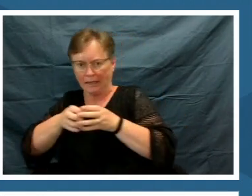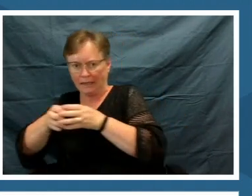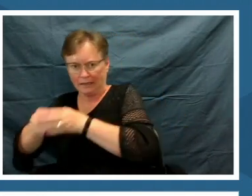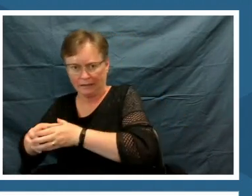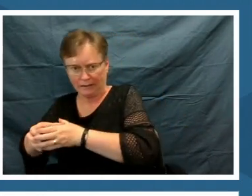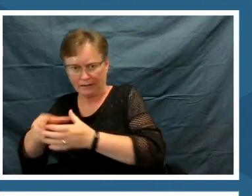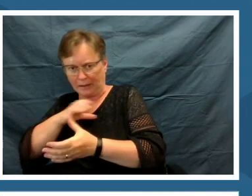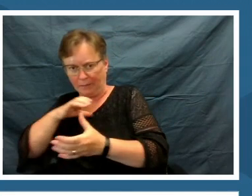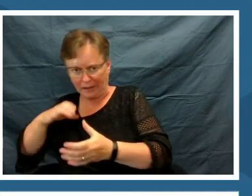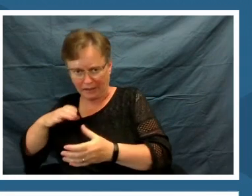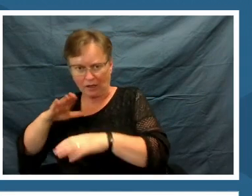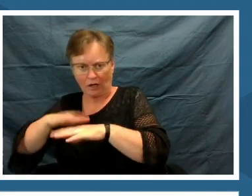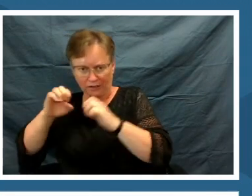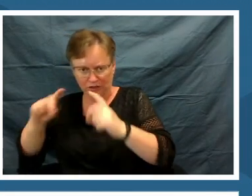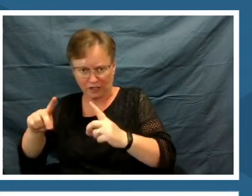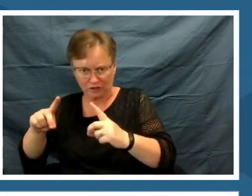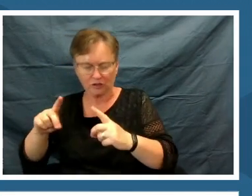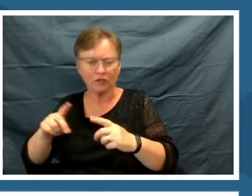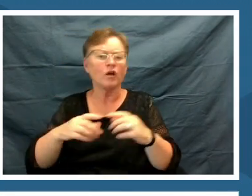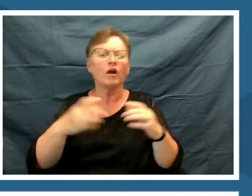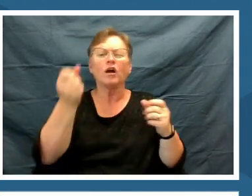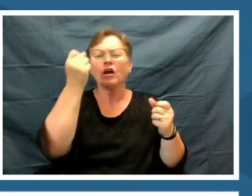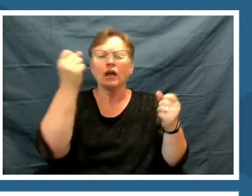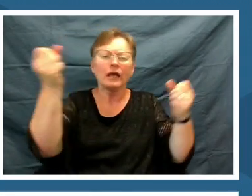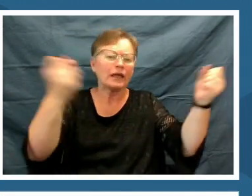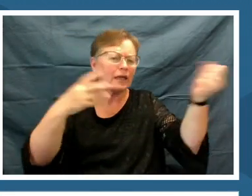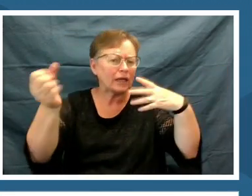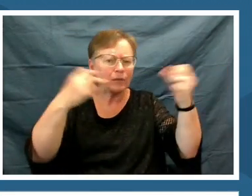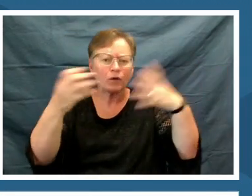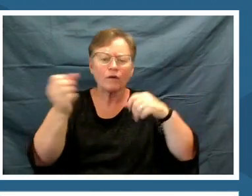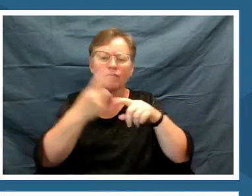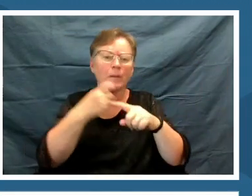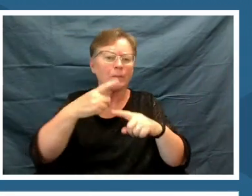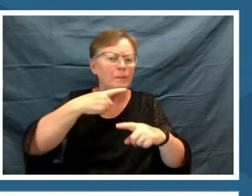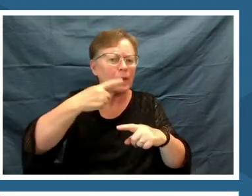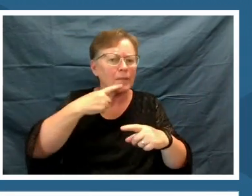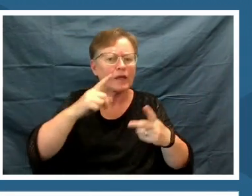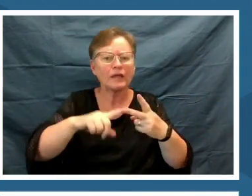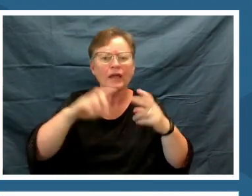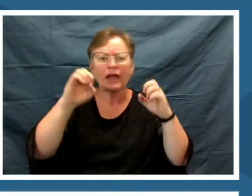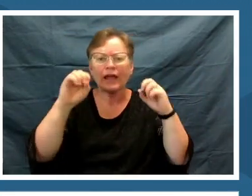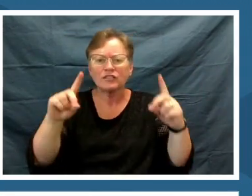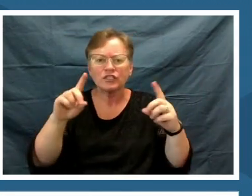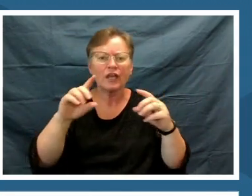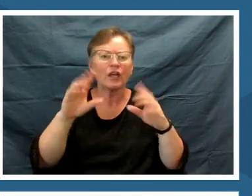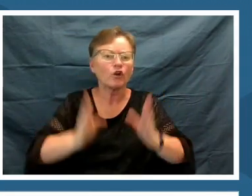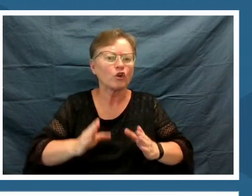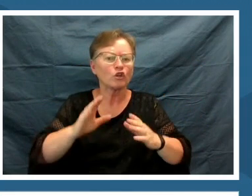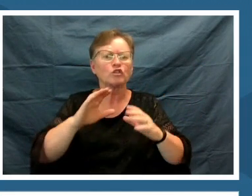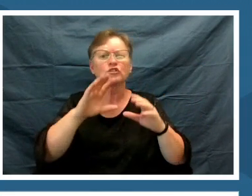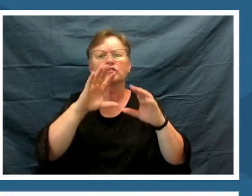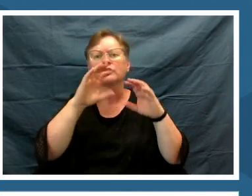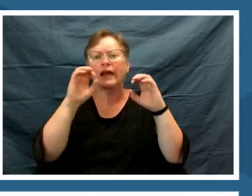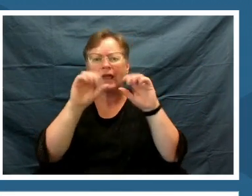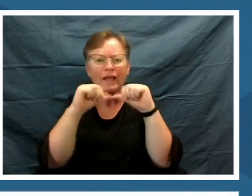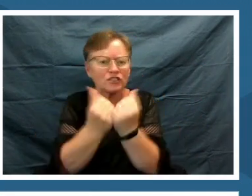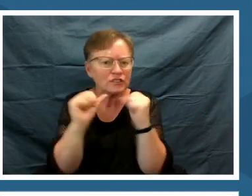with our federal agencies and from the public including educators such as yourselves